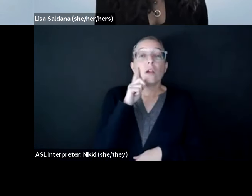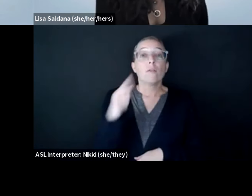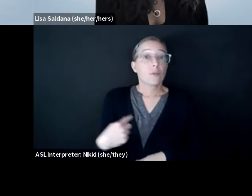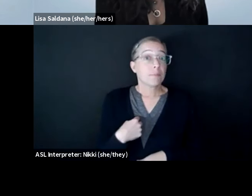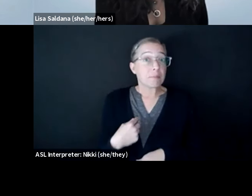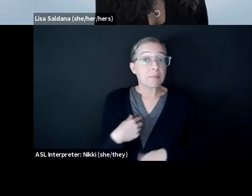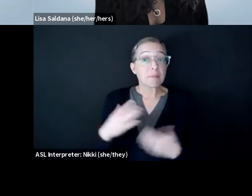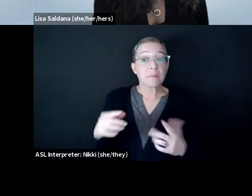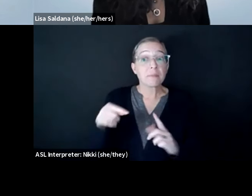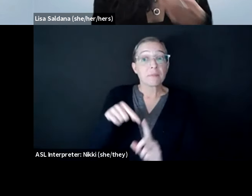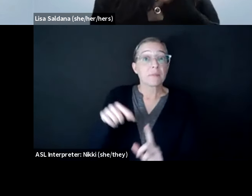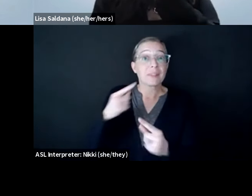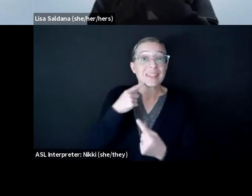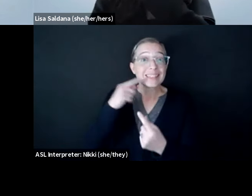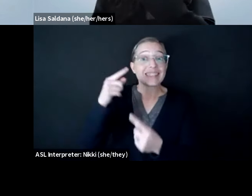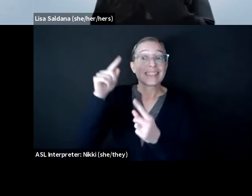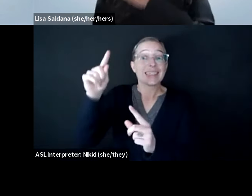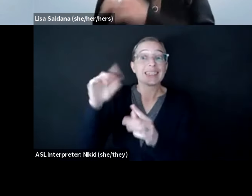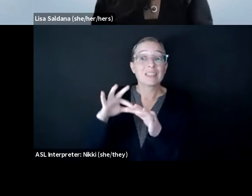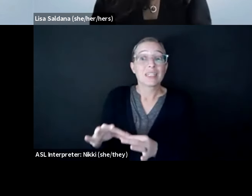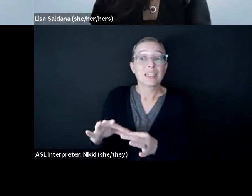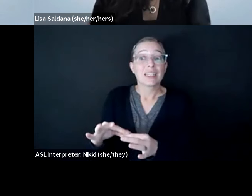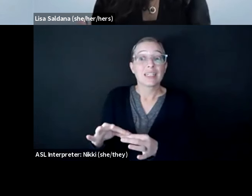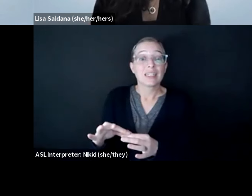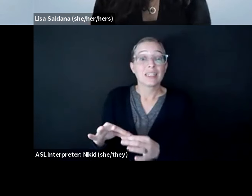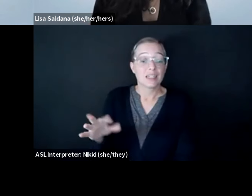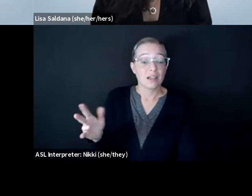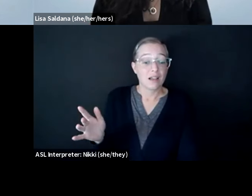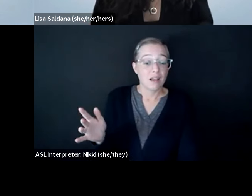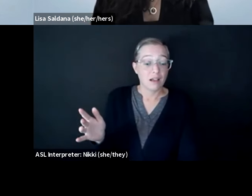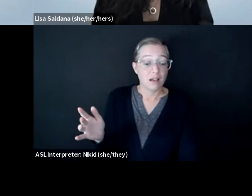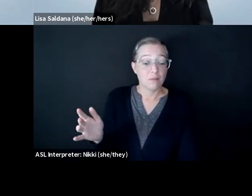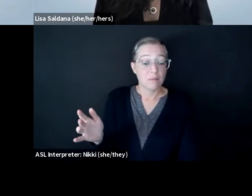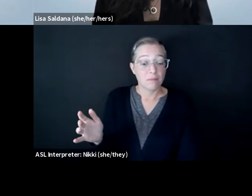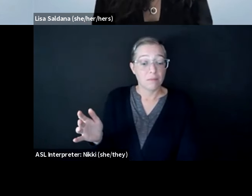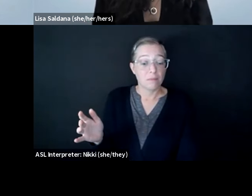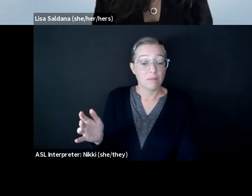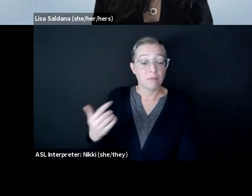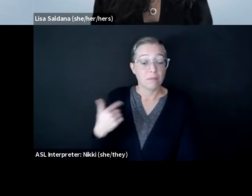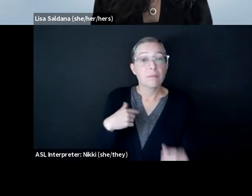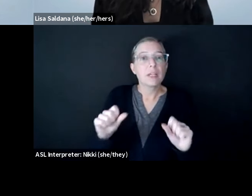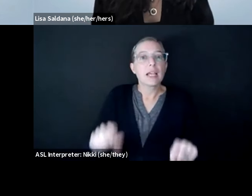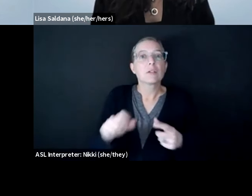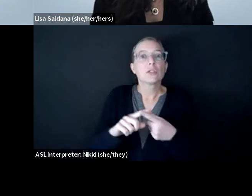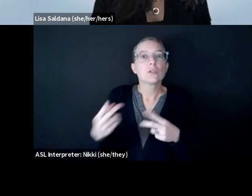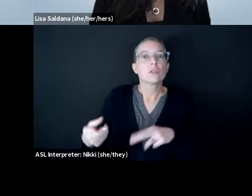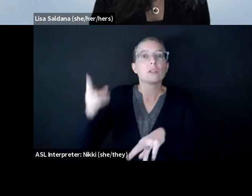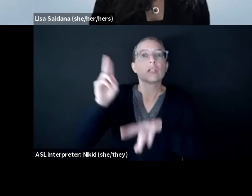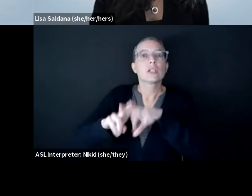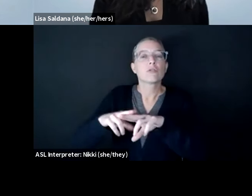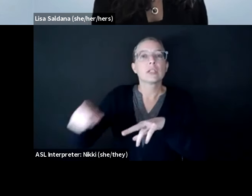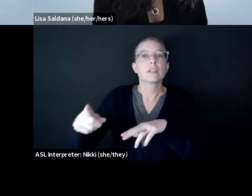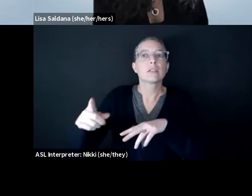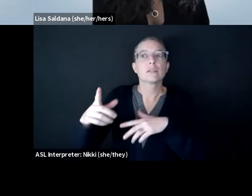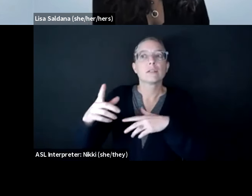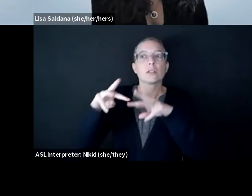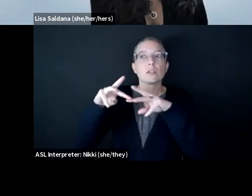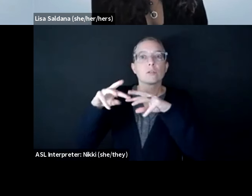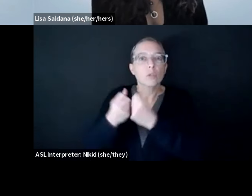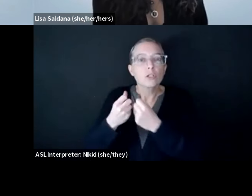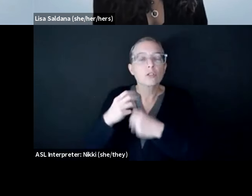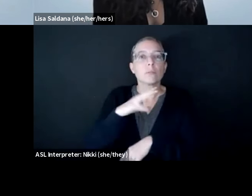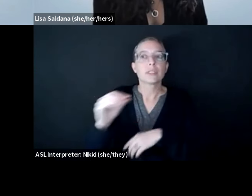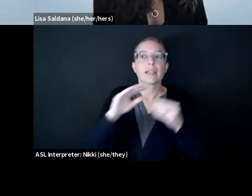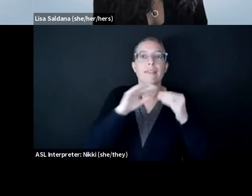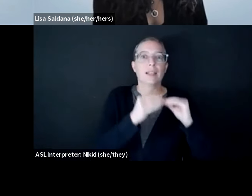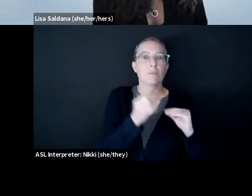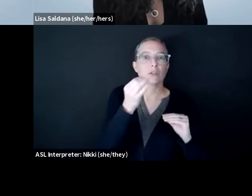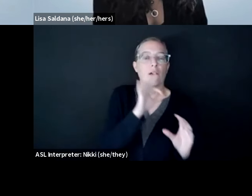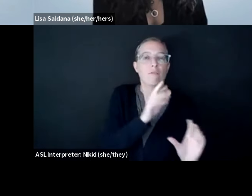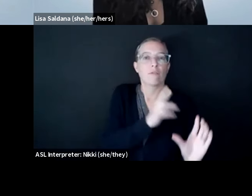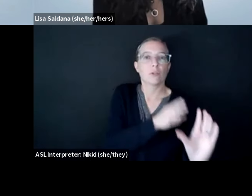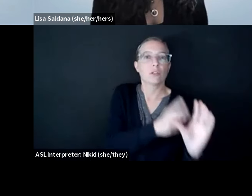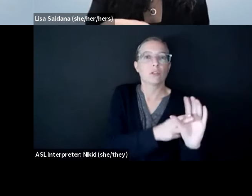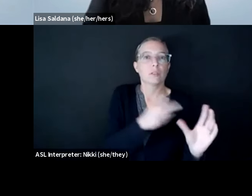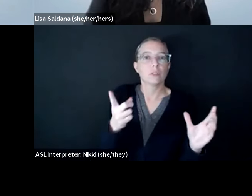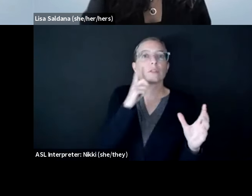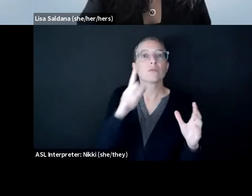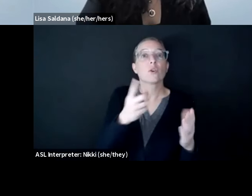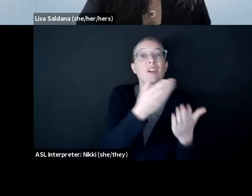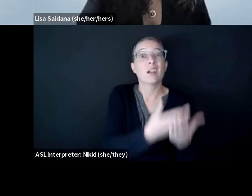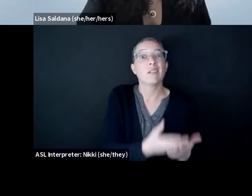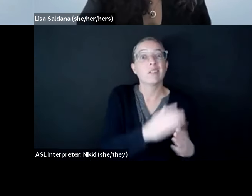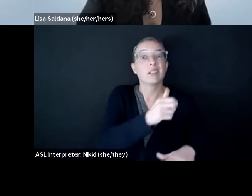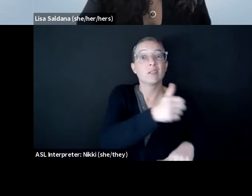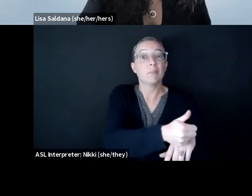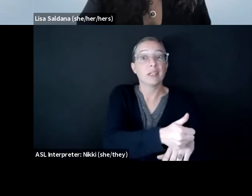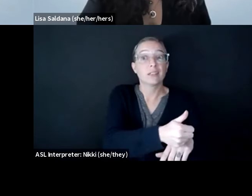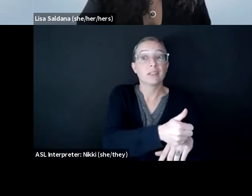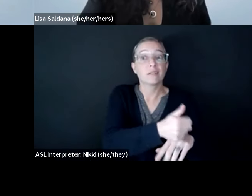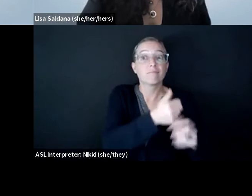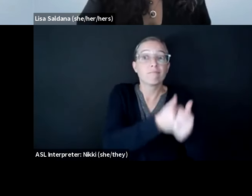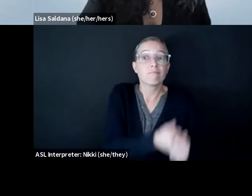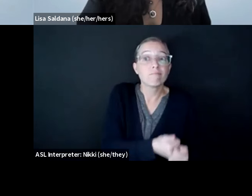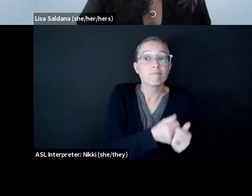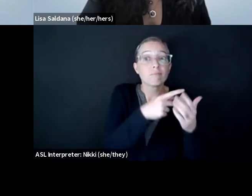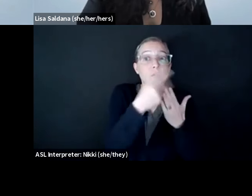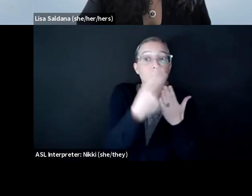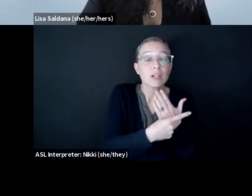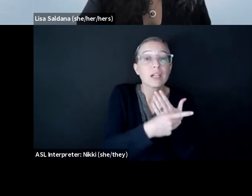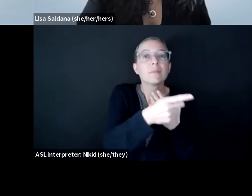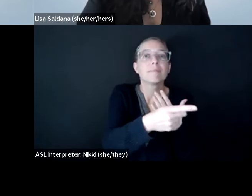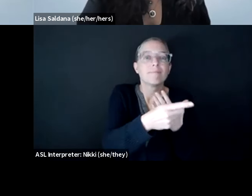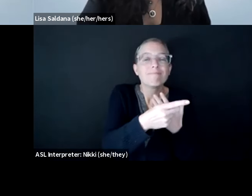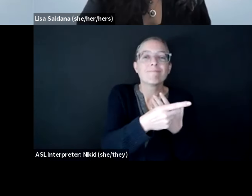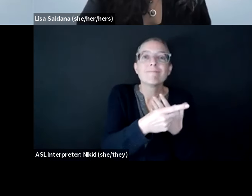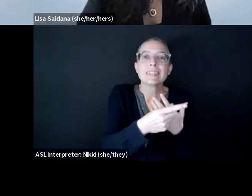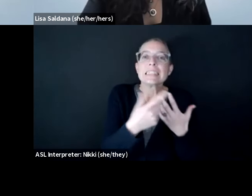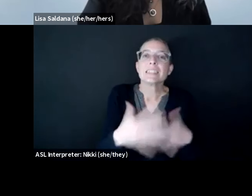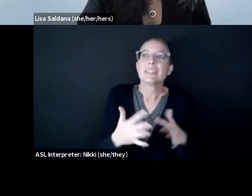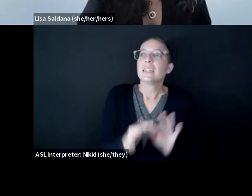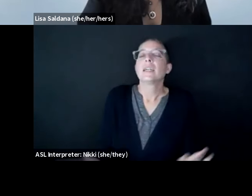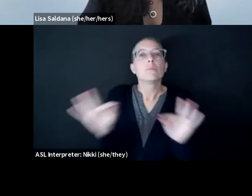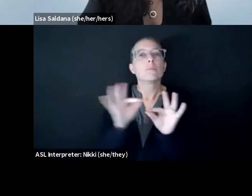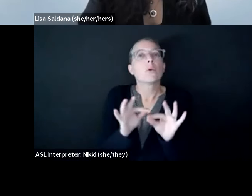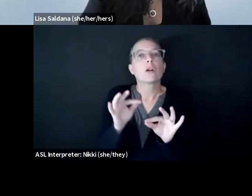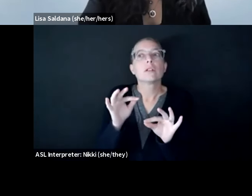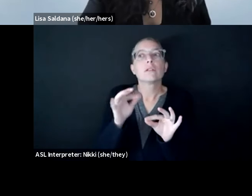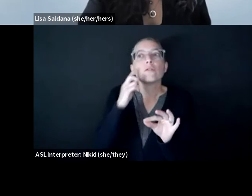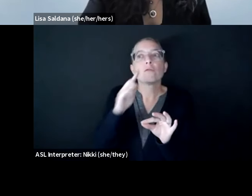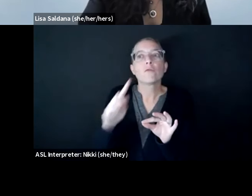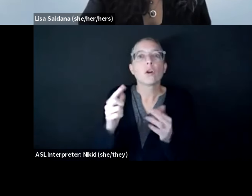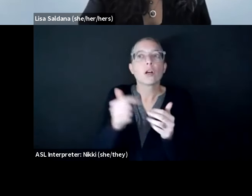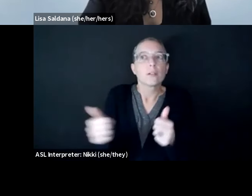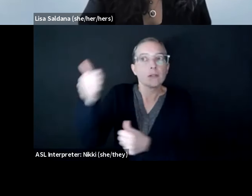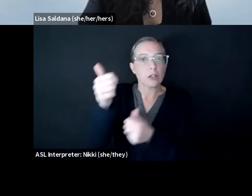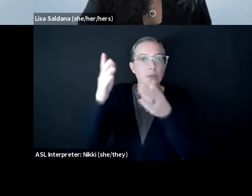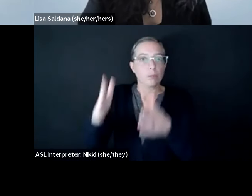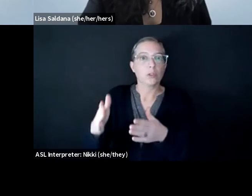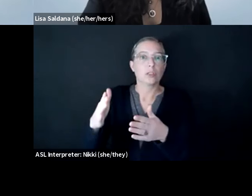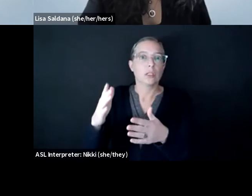Kris Krasnowski: When when it came to counties being able to increase their numbers of work, facts and numbers of participants, that are taking part in evidence based programming it really came down to having a champion there who who determined that this was something that was so.